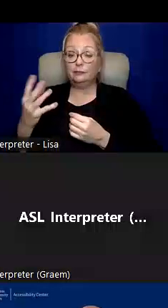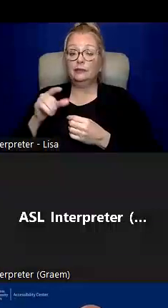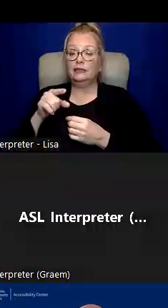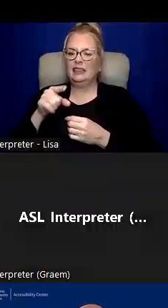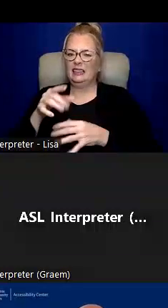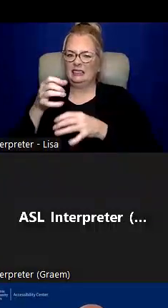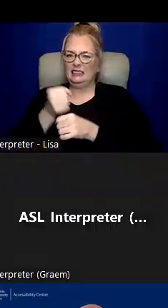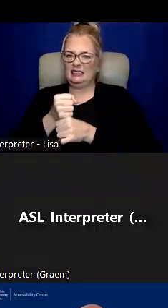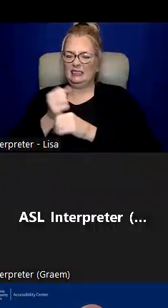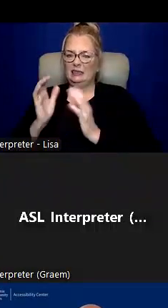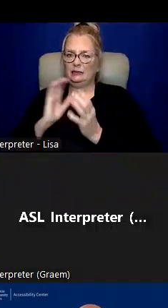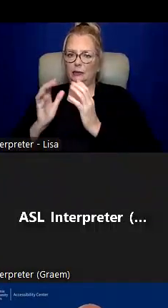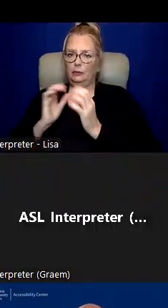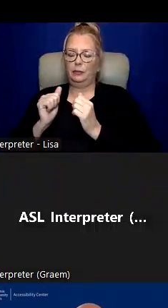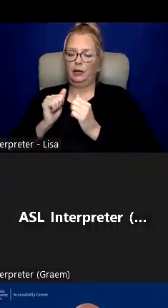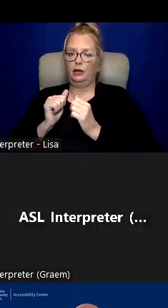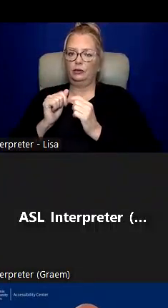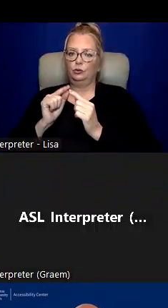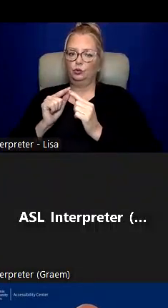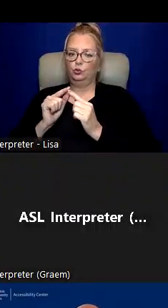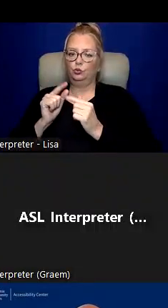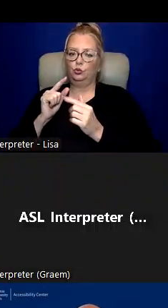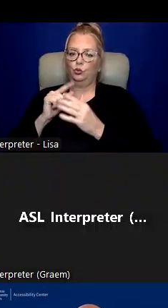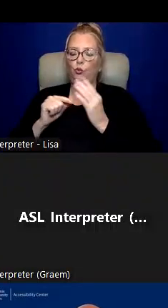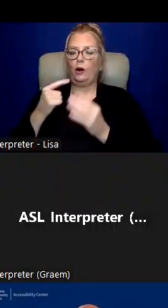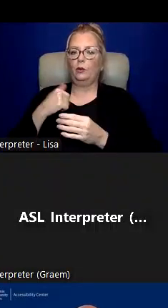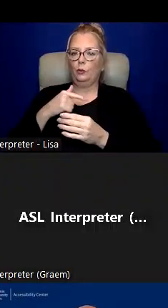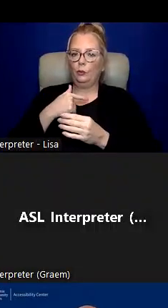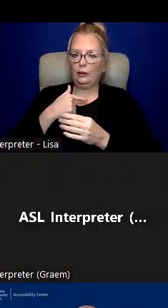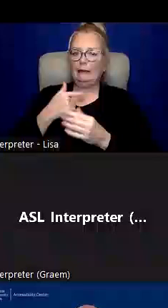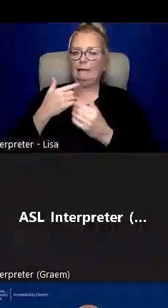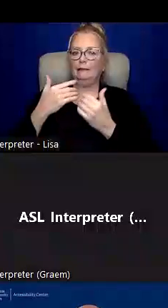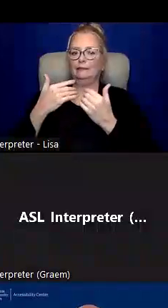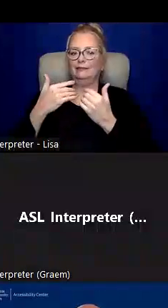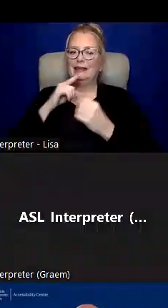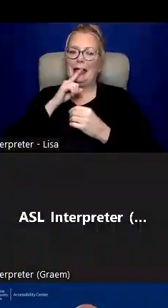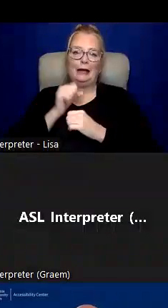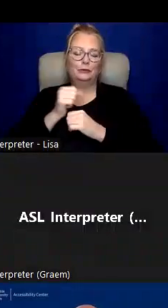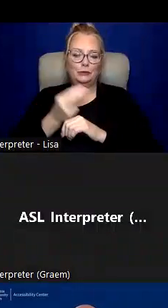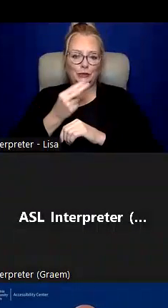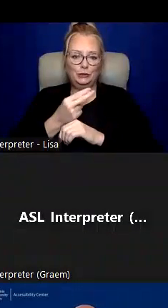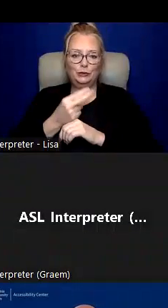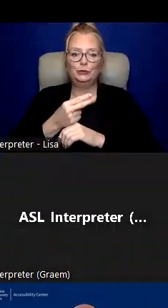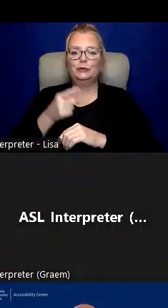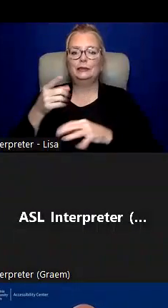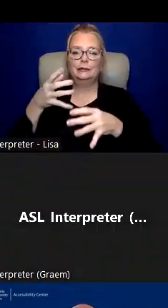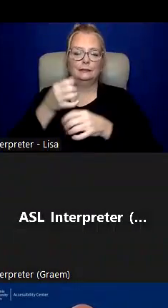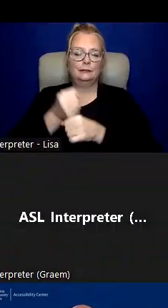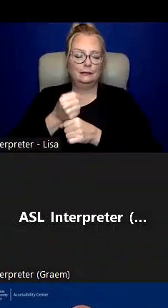the version that we deployed actually had, the verbiage. This is pared down just for demonstration and for the screen.